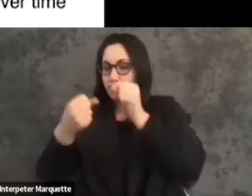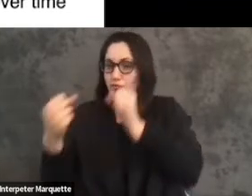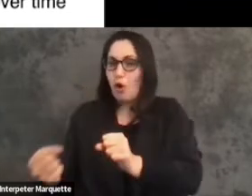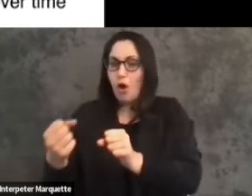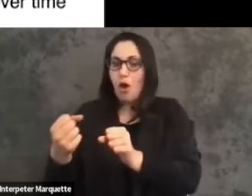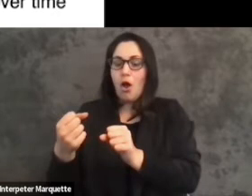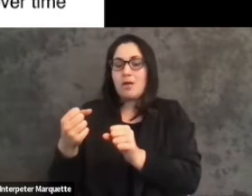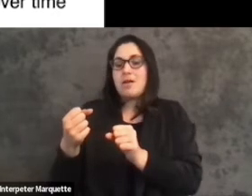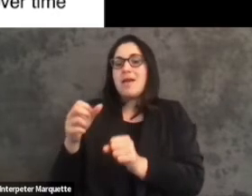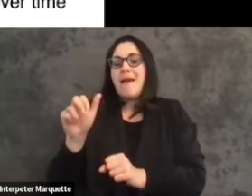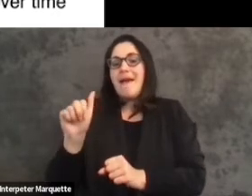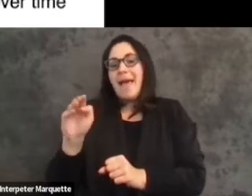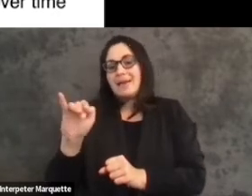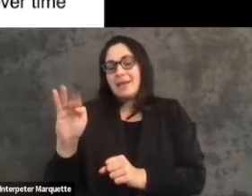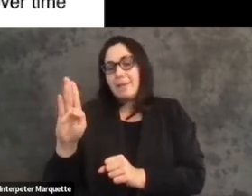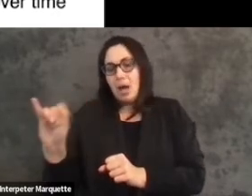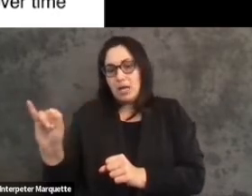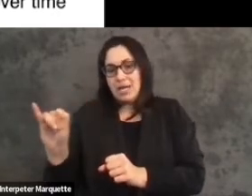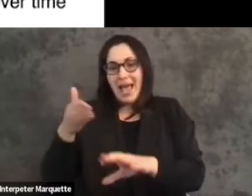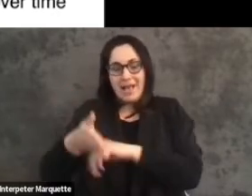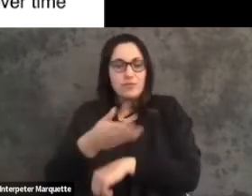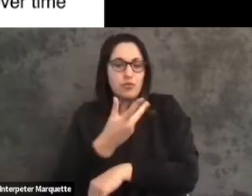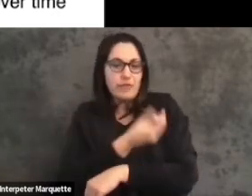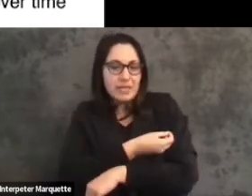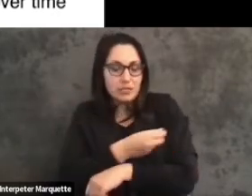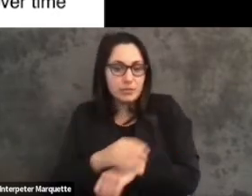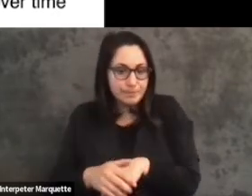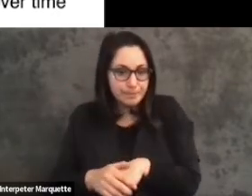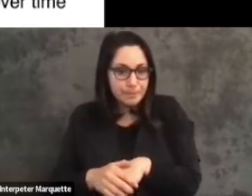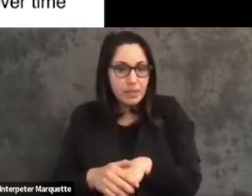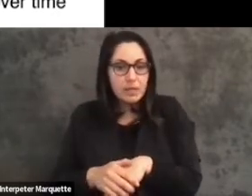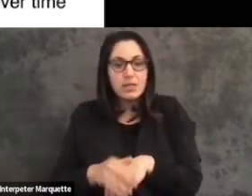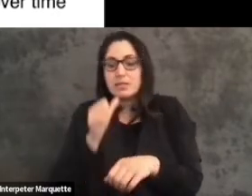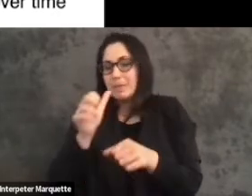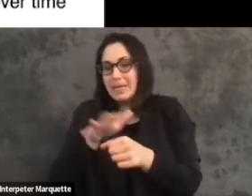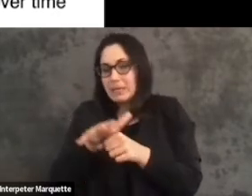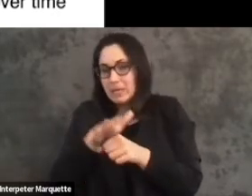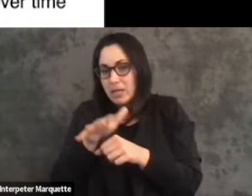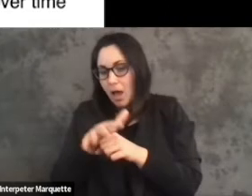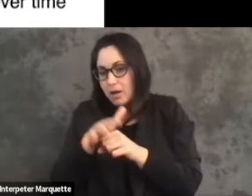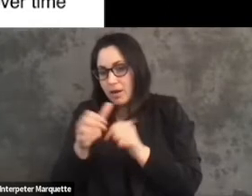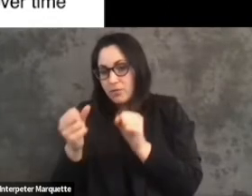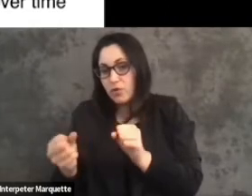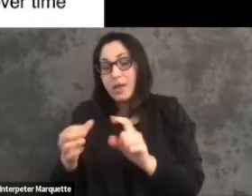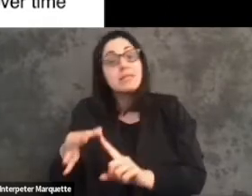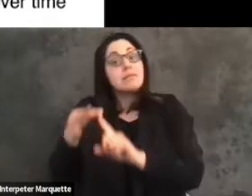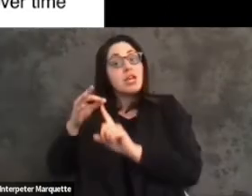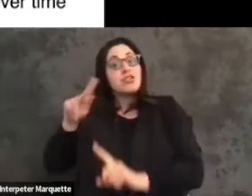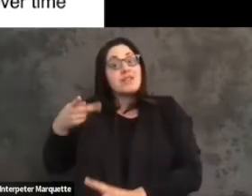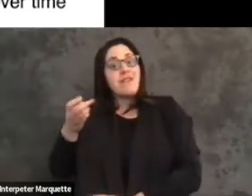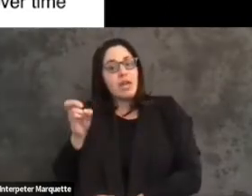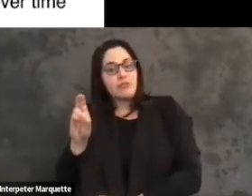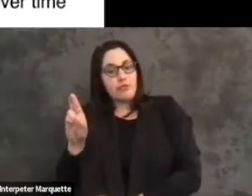there's a higher proportion of people with HIV who don't develop a good antibody response